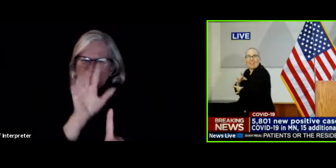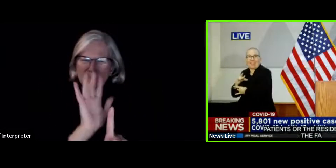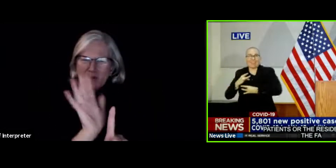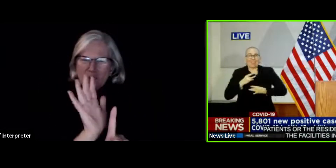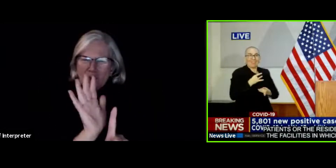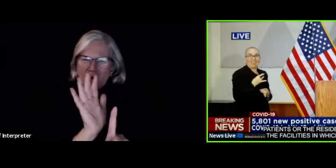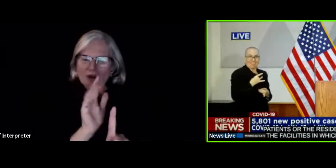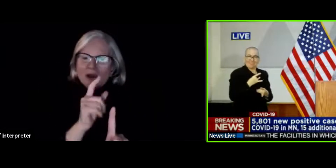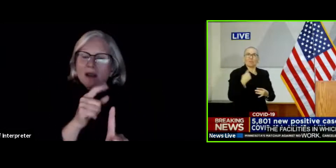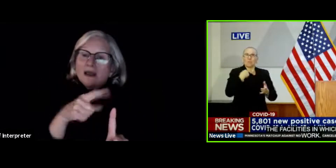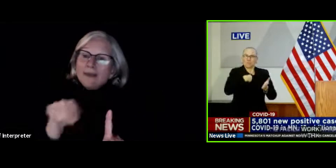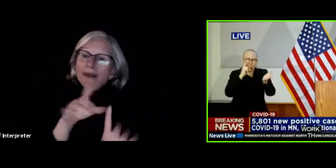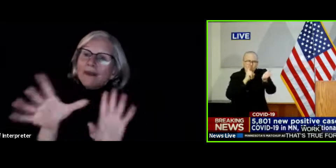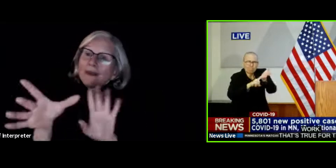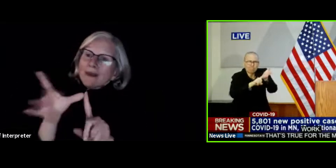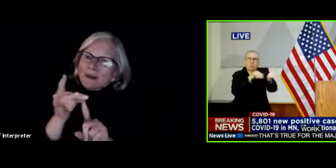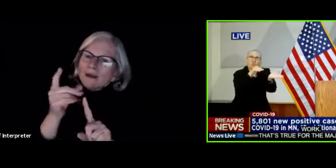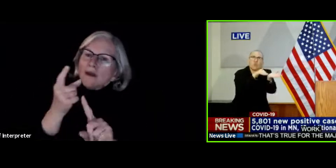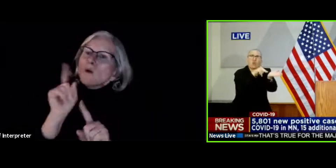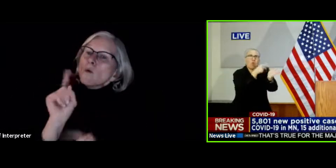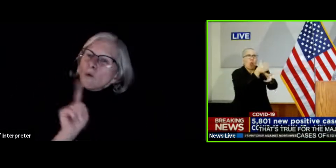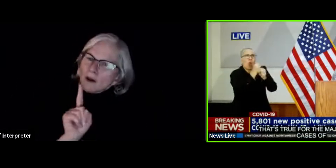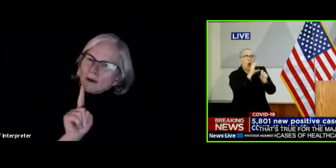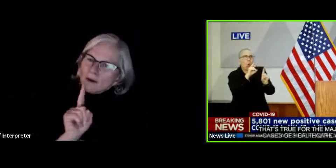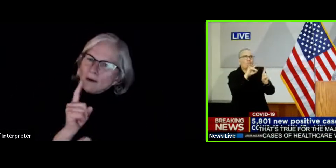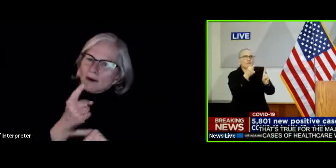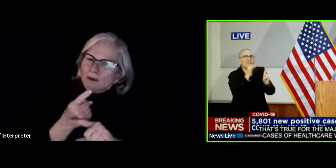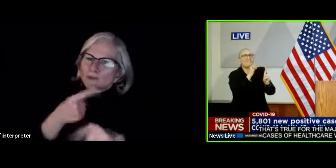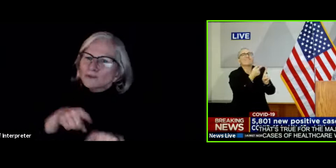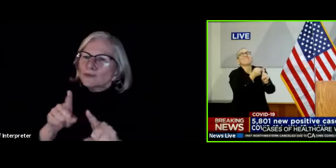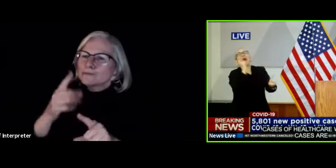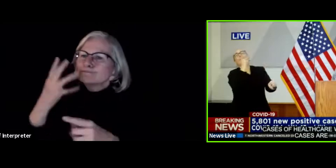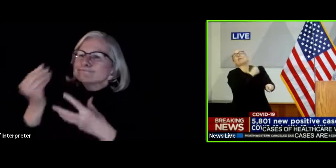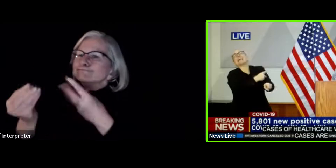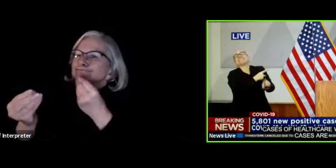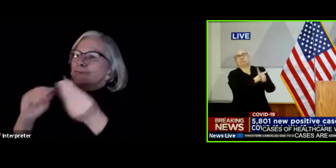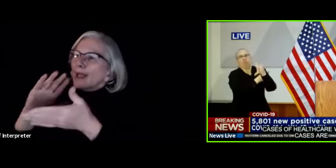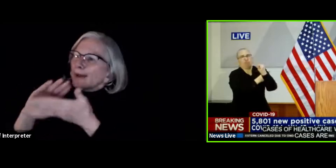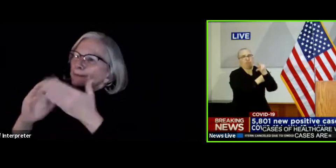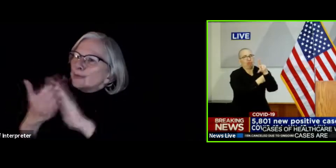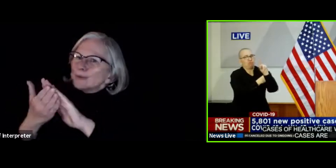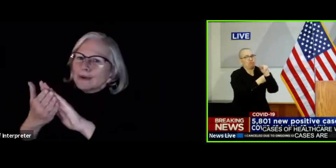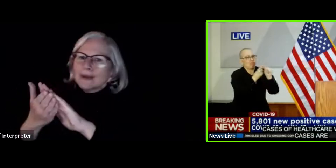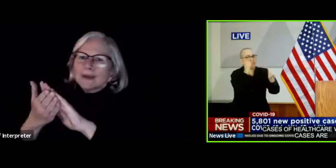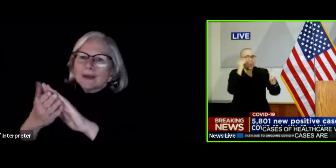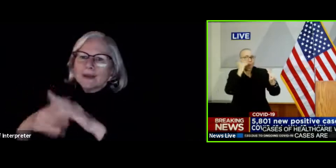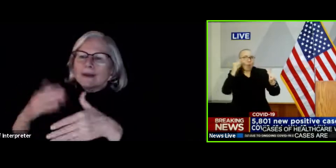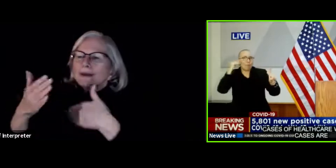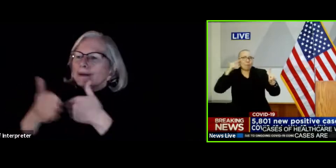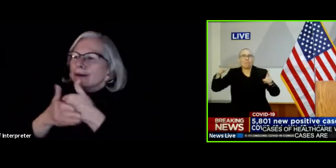HAPPENED IN THE COMMUNITY. IN OTHER WORDS, NEIGHBORS, FRIENDS, FAMILY, OTHER PEOPLE THAT THEY HAVE CONTACT WITH OUTSIDE OF THEIR